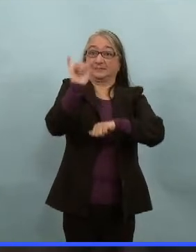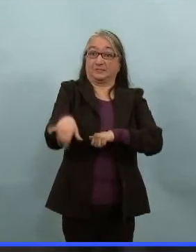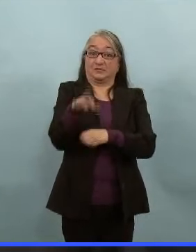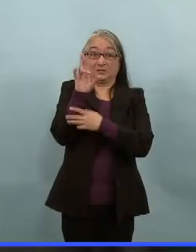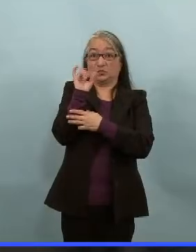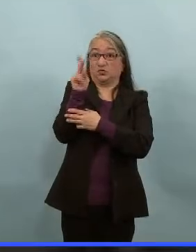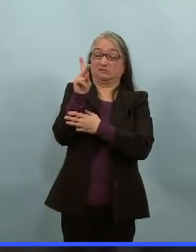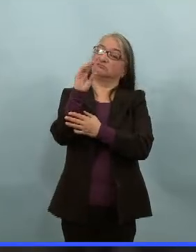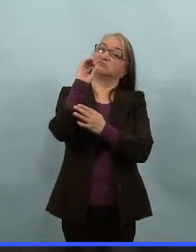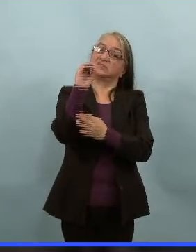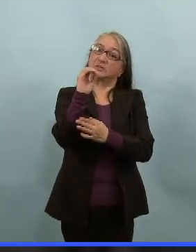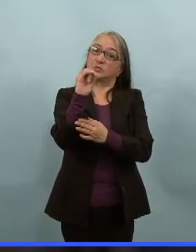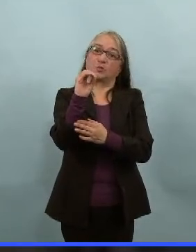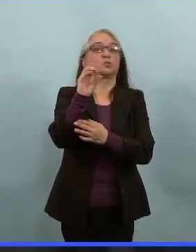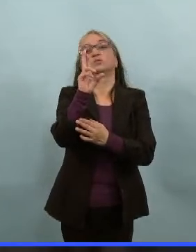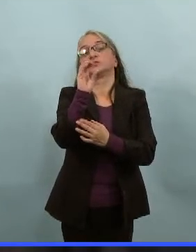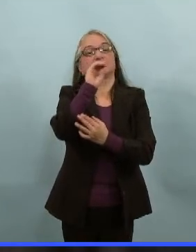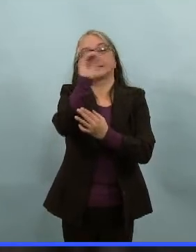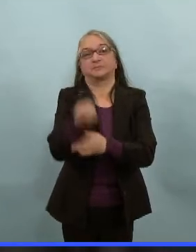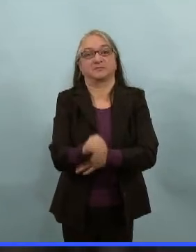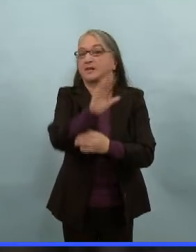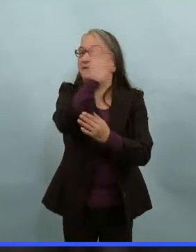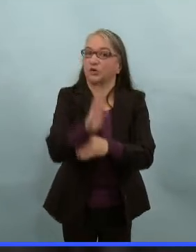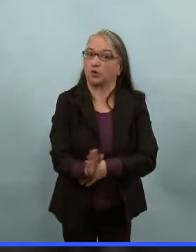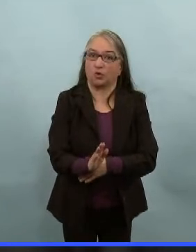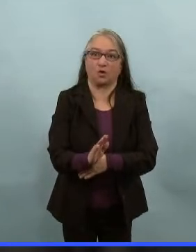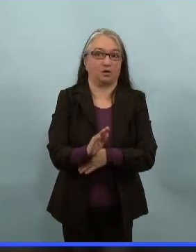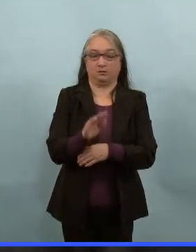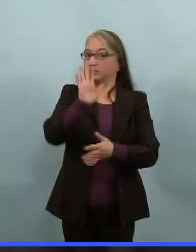me wrong from a public health perspective we know risk is there but that risk is